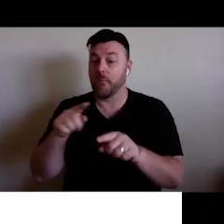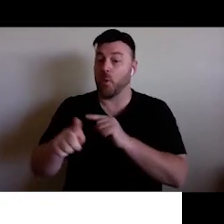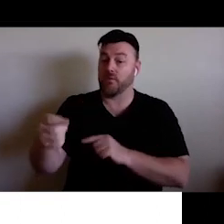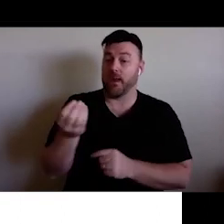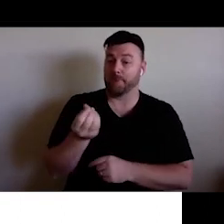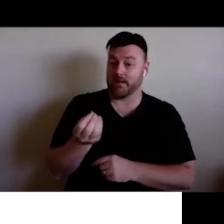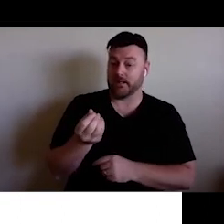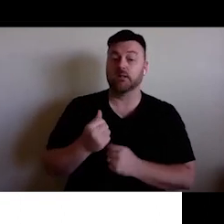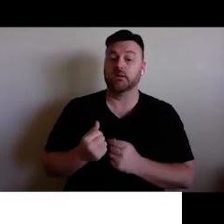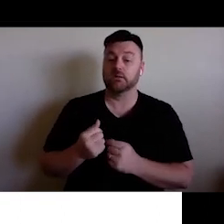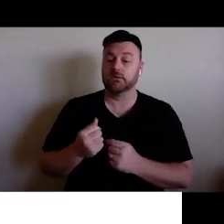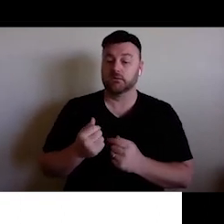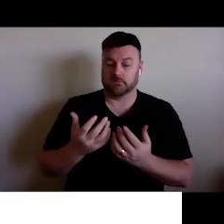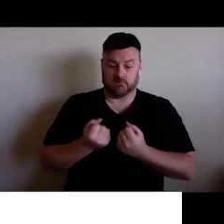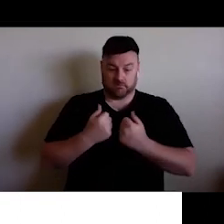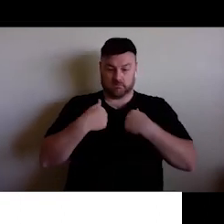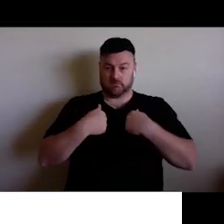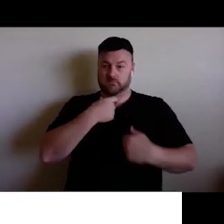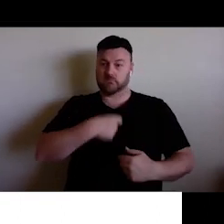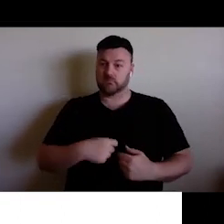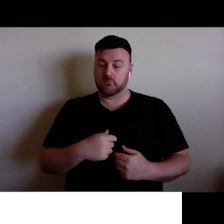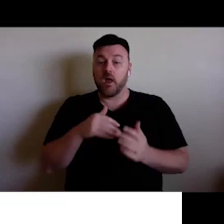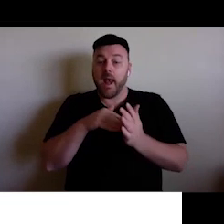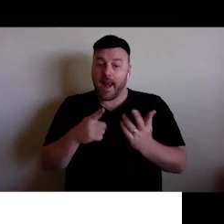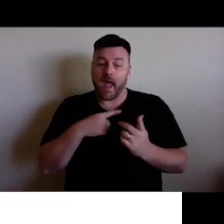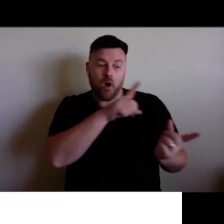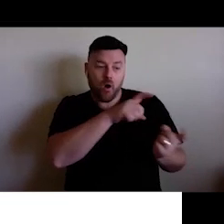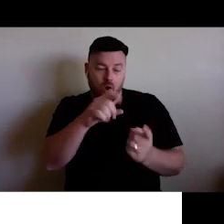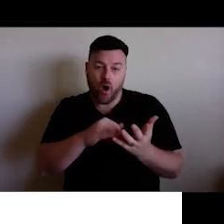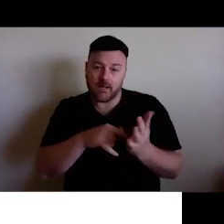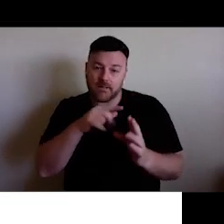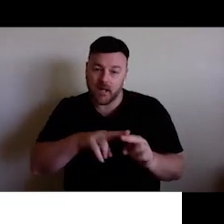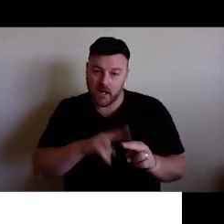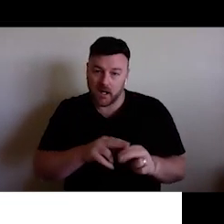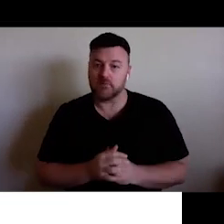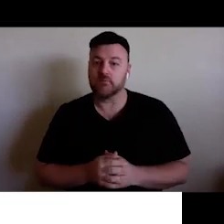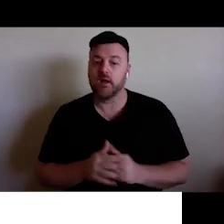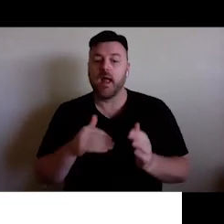present her online training - she's created a platform where she can also share the money that she generates with other creatives. So I